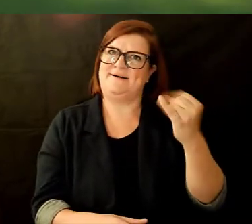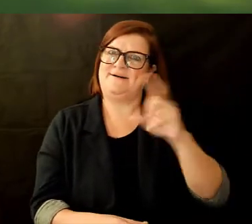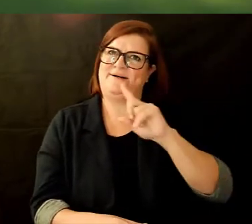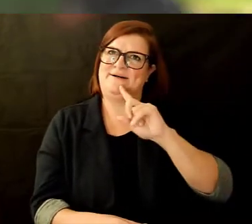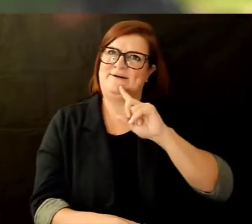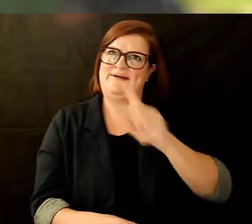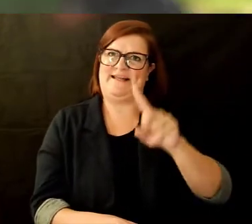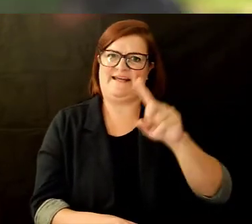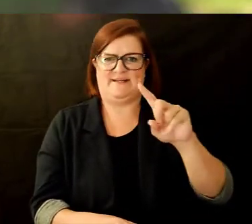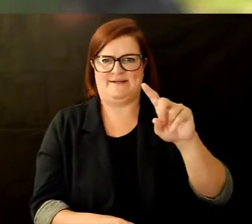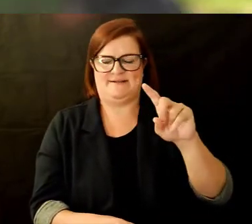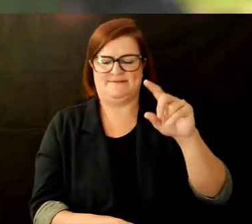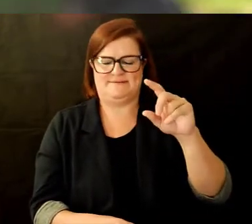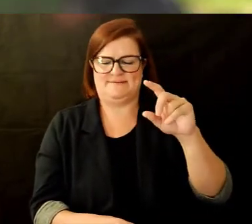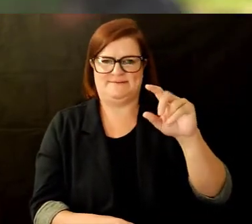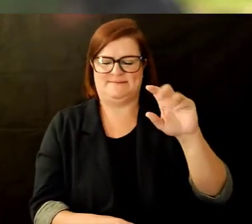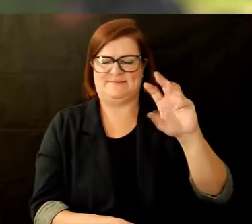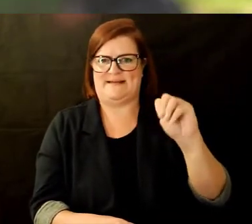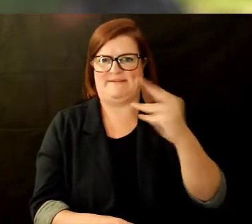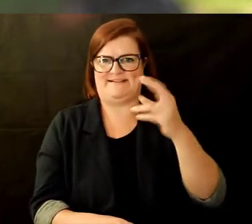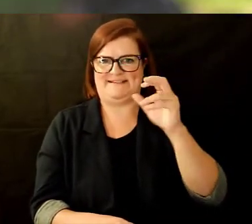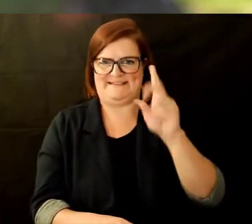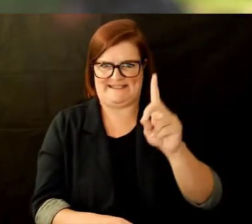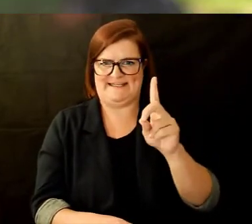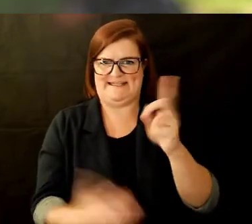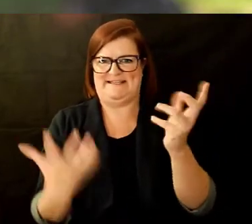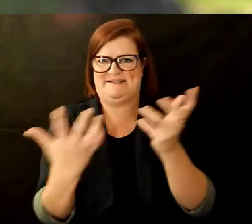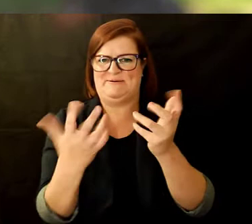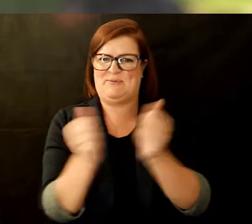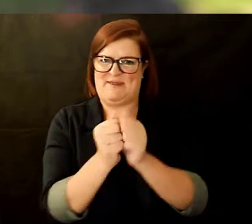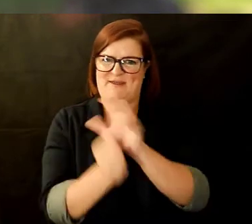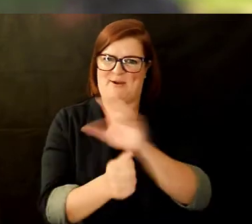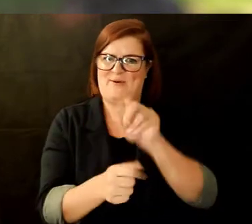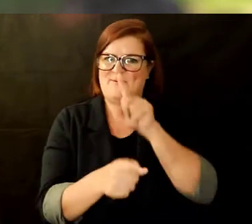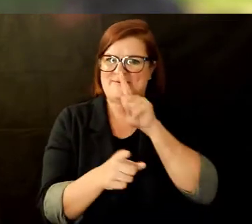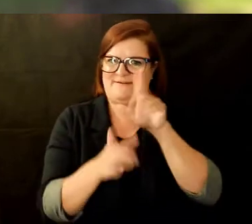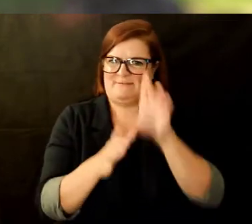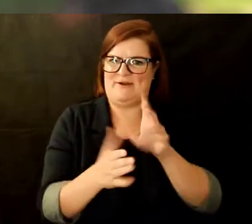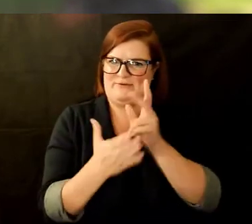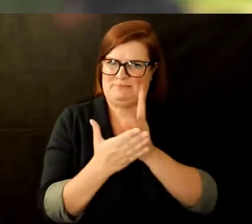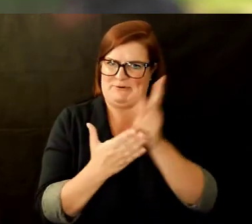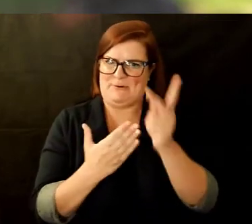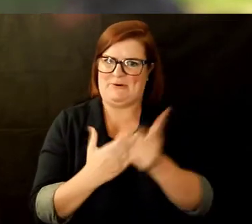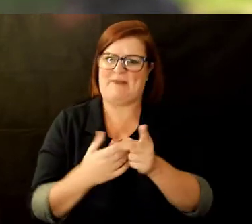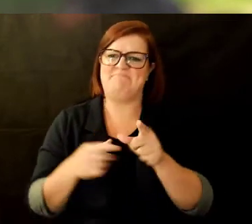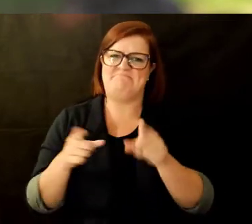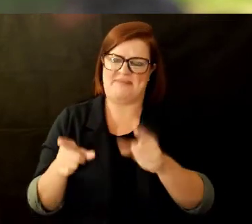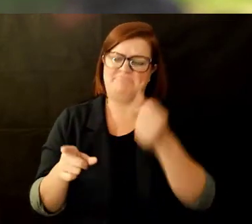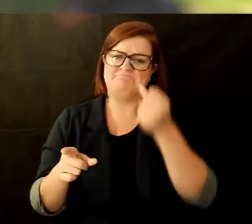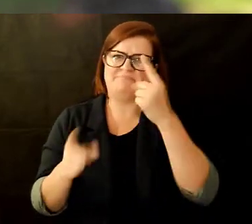was the Mental Health Center of Denver with our Co-Responder program having understanding of how the system works and what tweaks we can make to it.